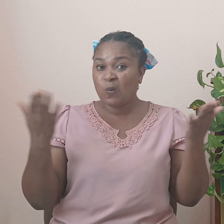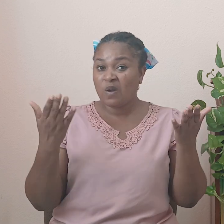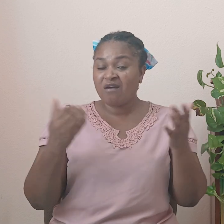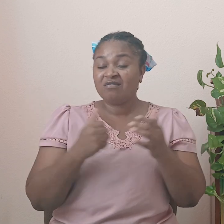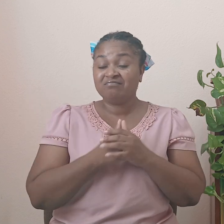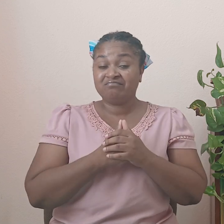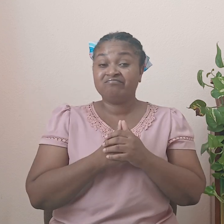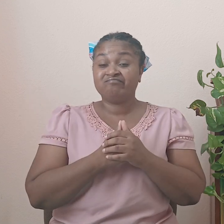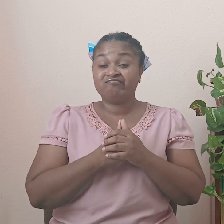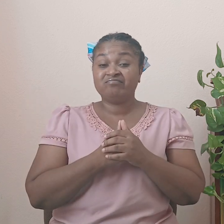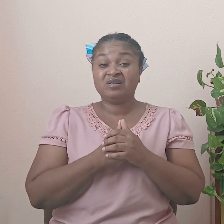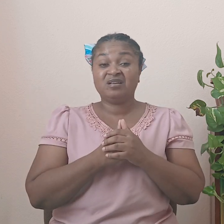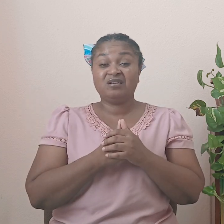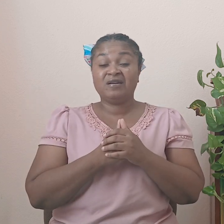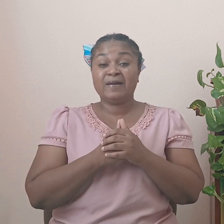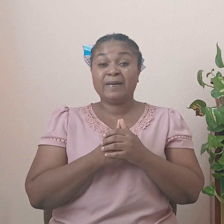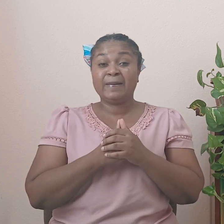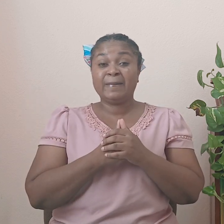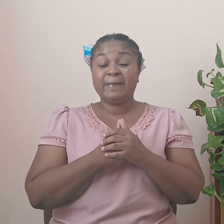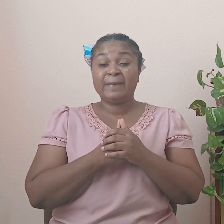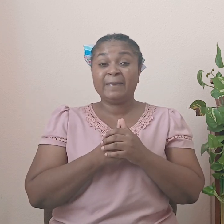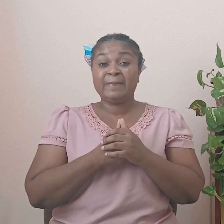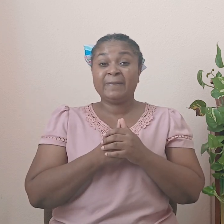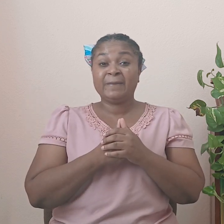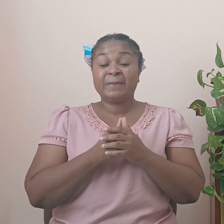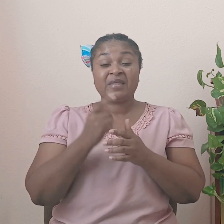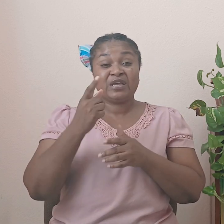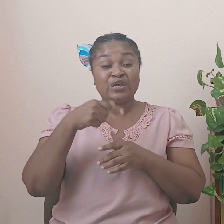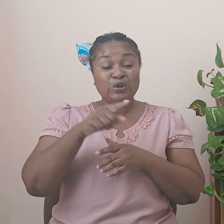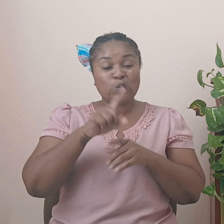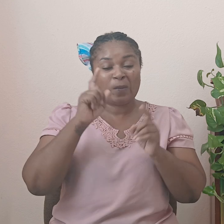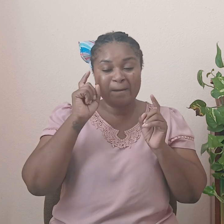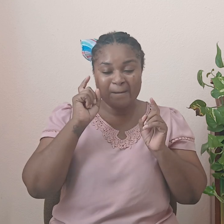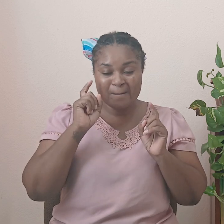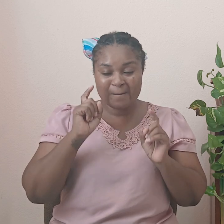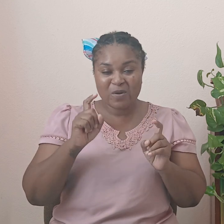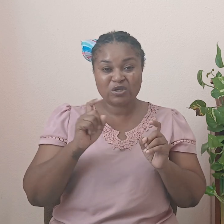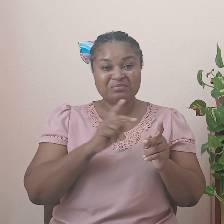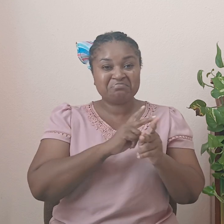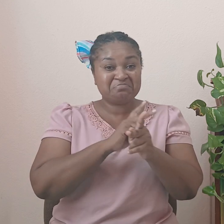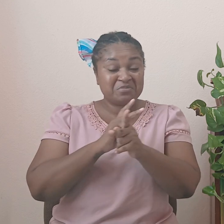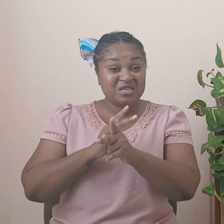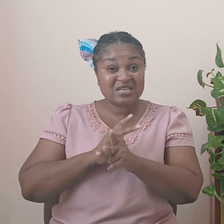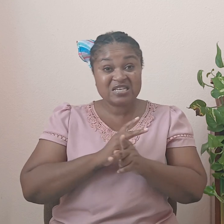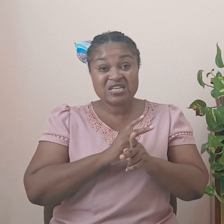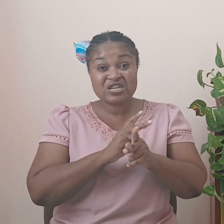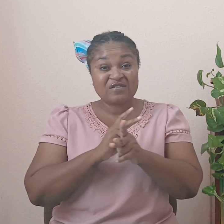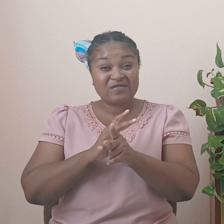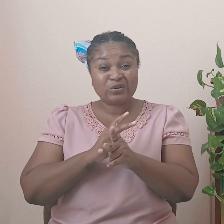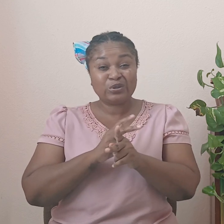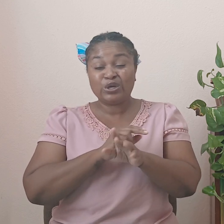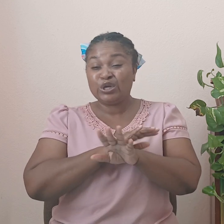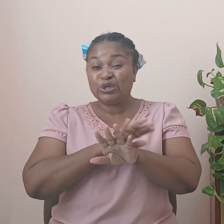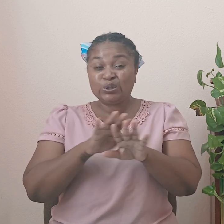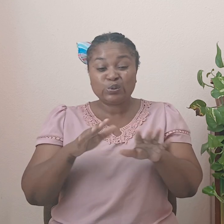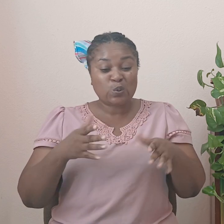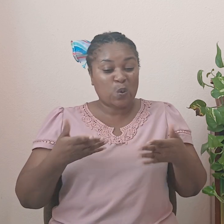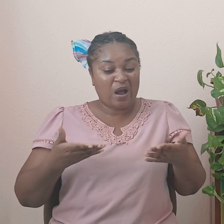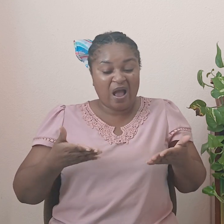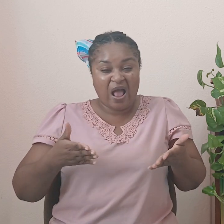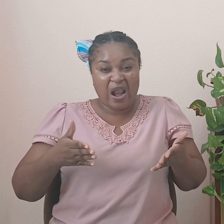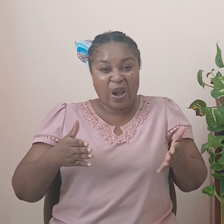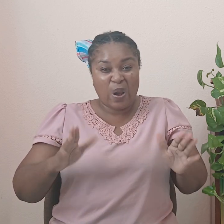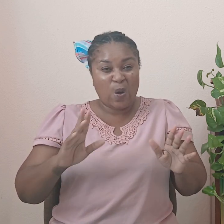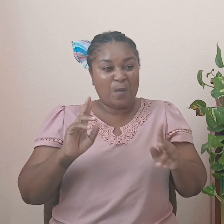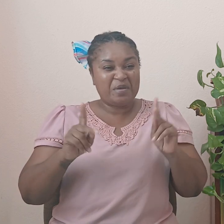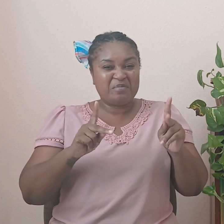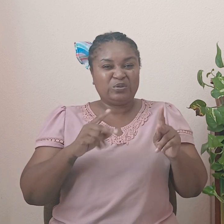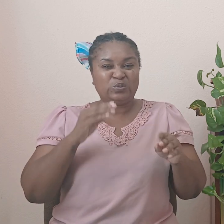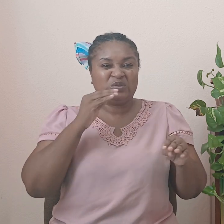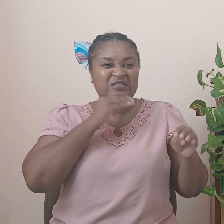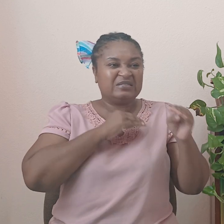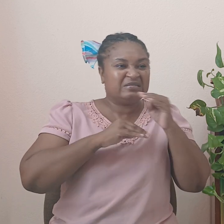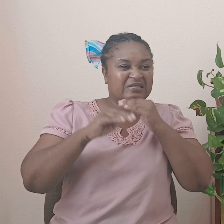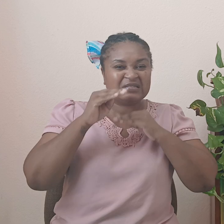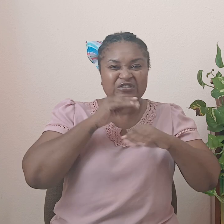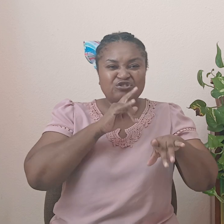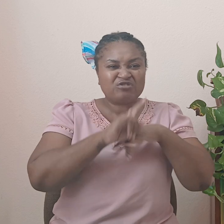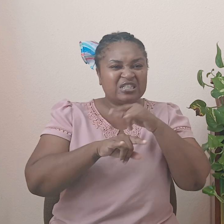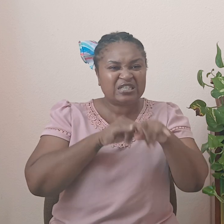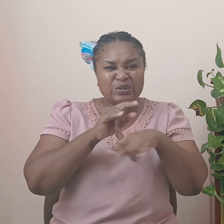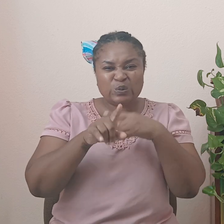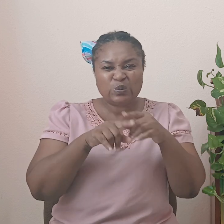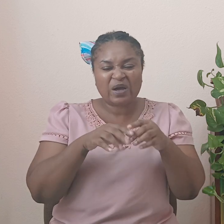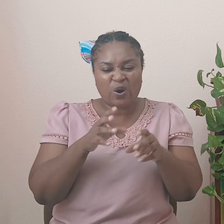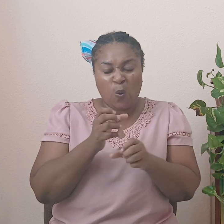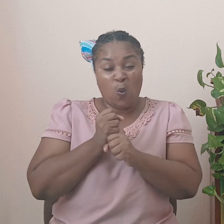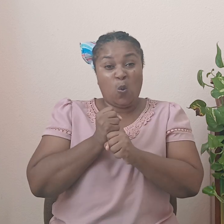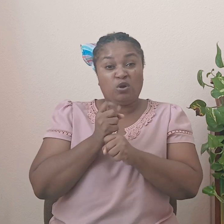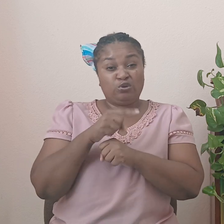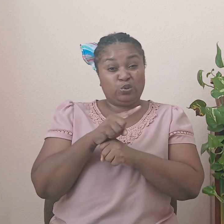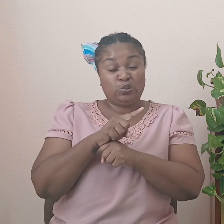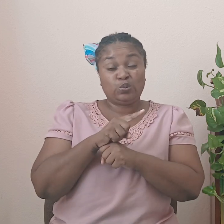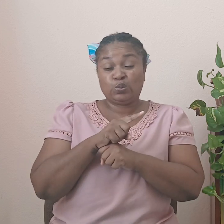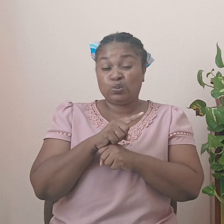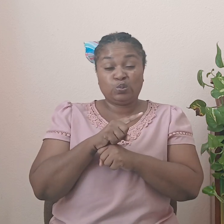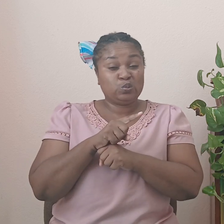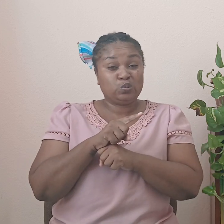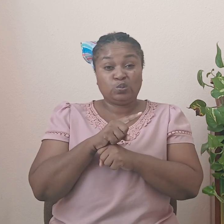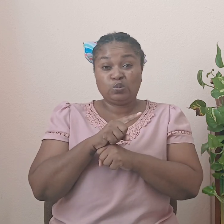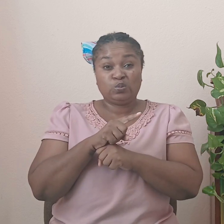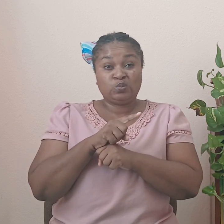See to it that no one takes you captive through hollow and deceptive philosophy, which depends